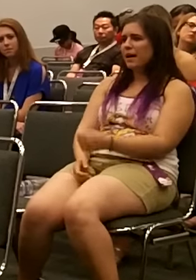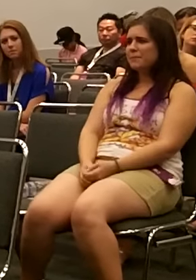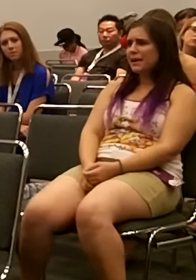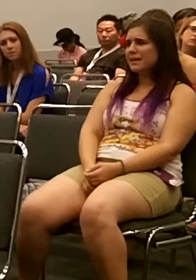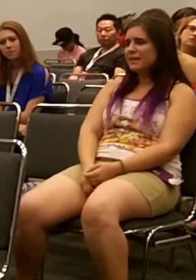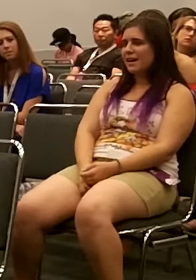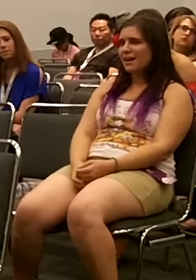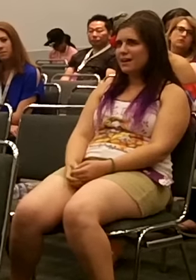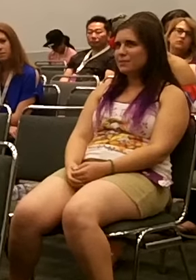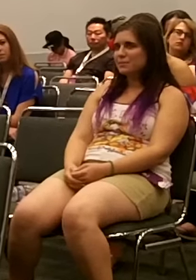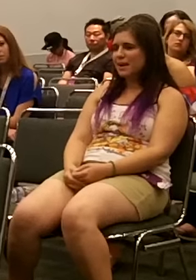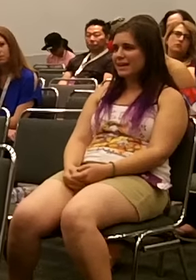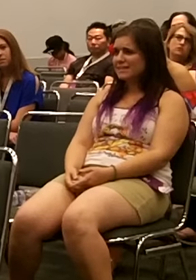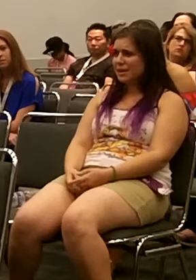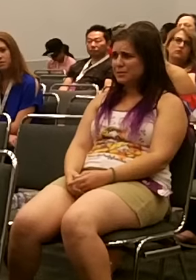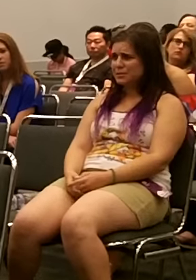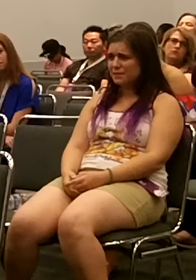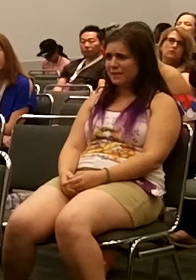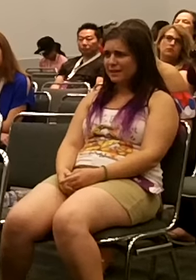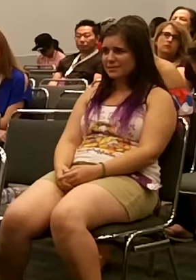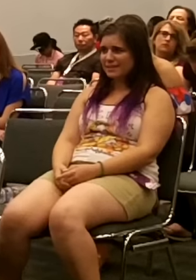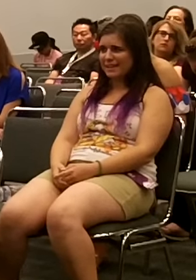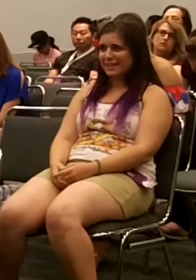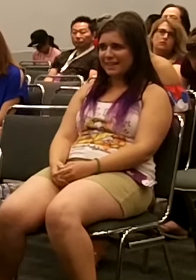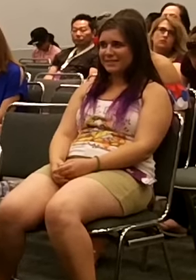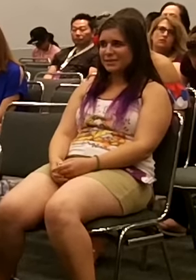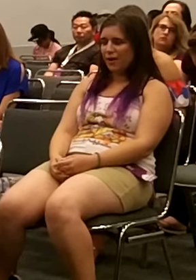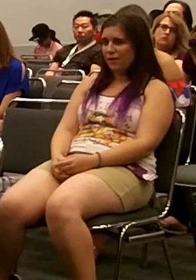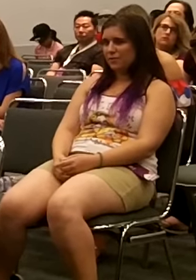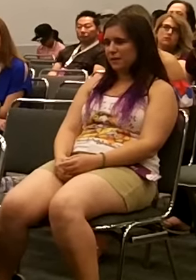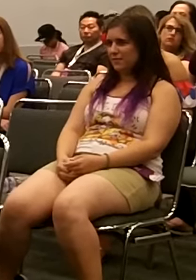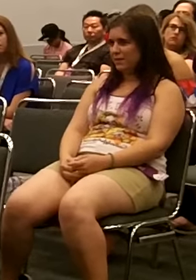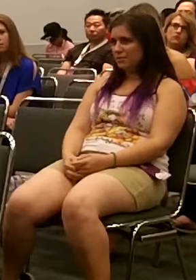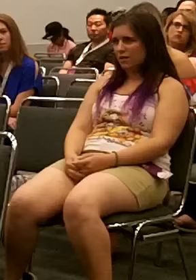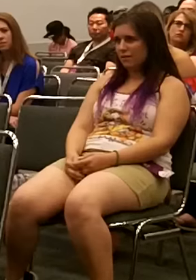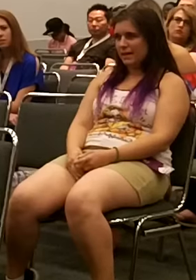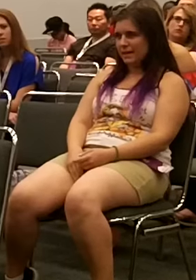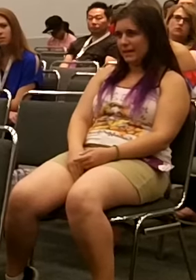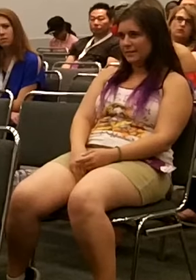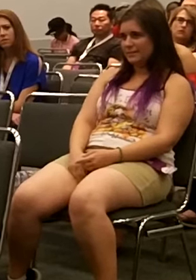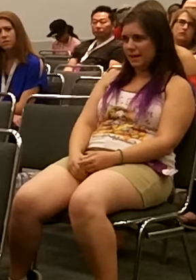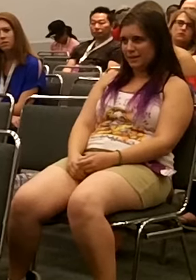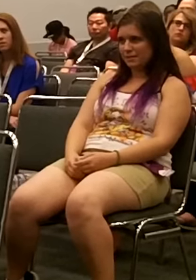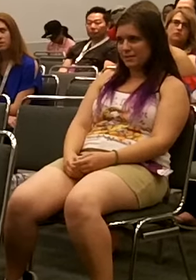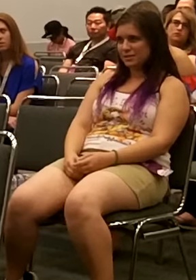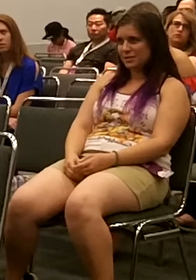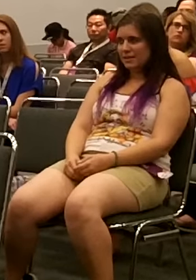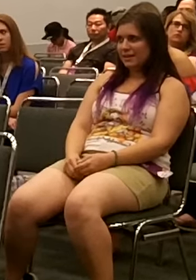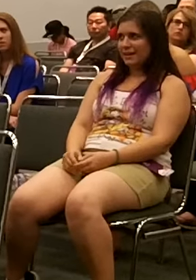I make ASL music videos kind of things, so all of my videos are already in sign language,